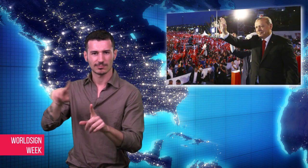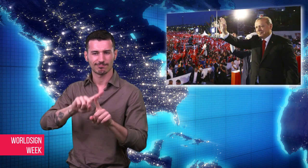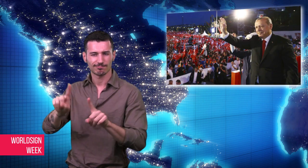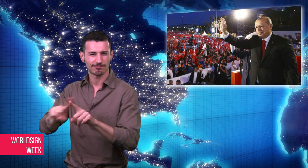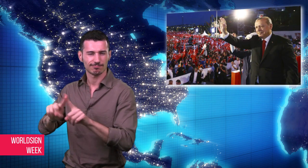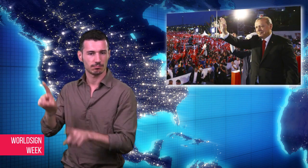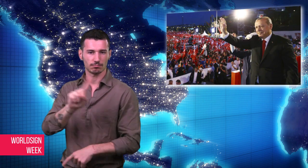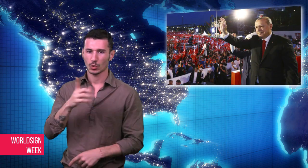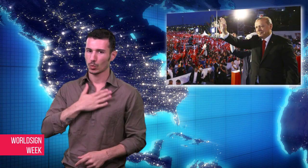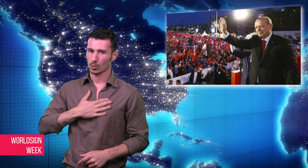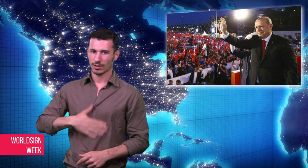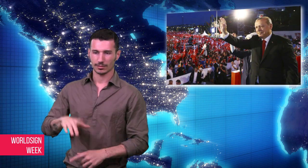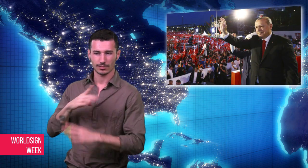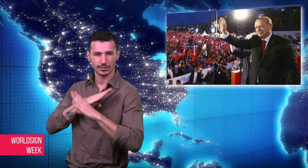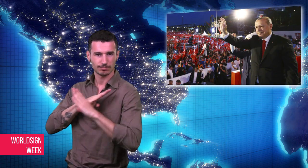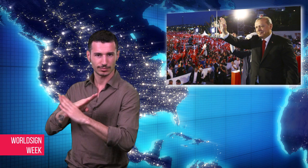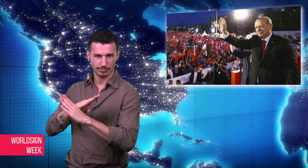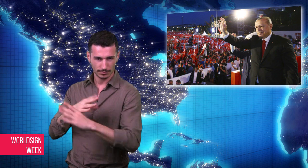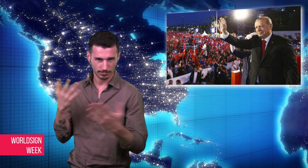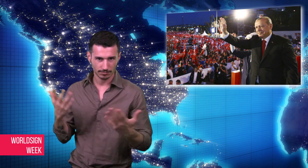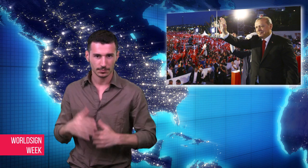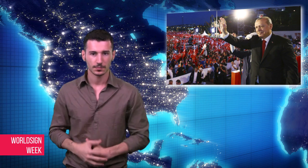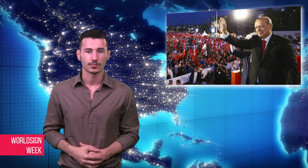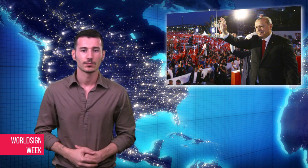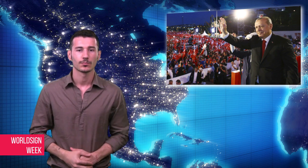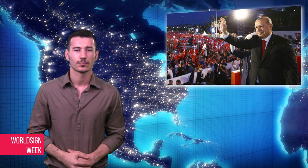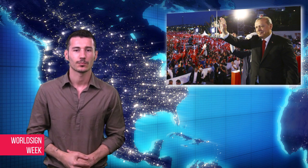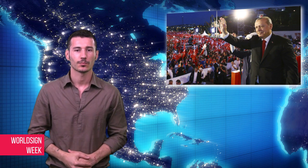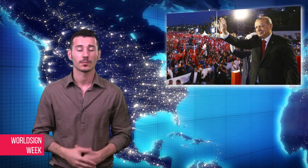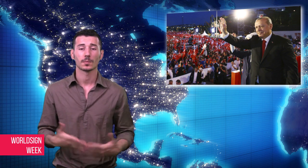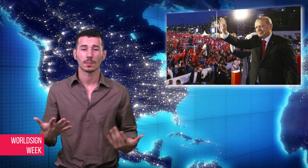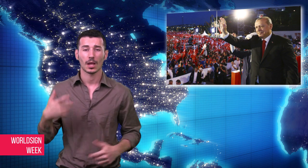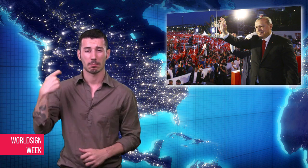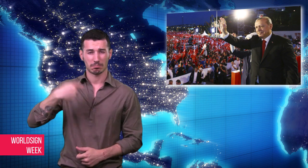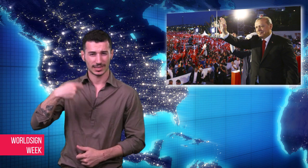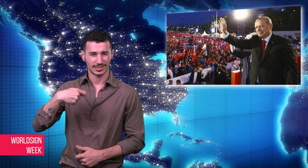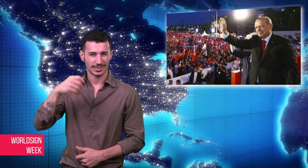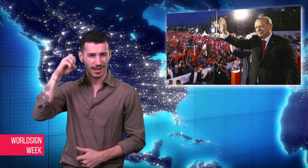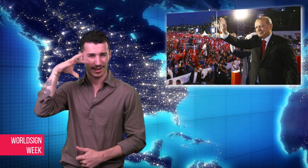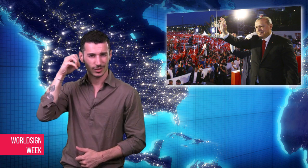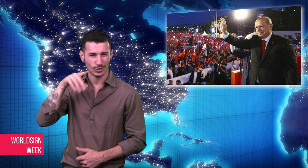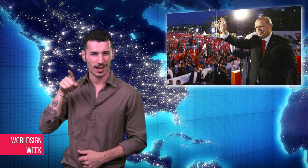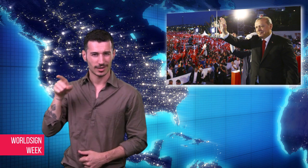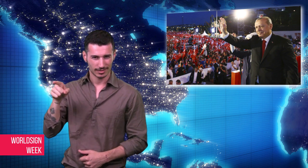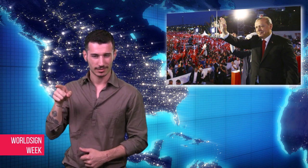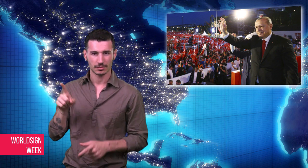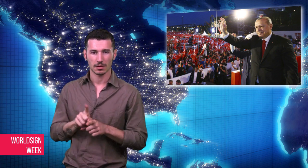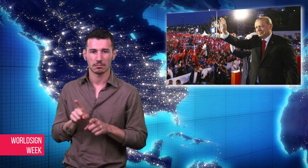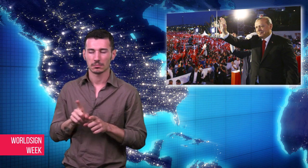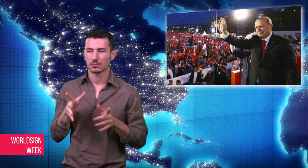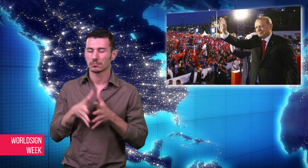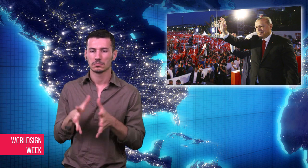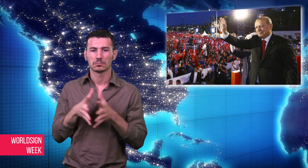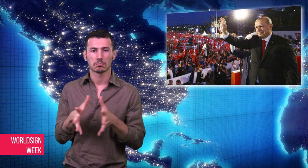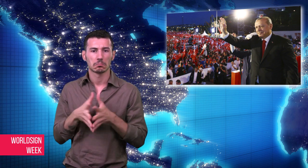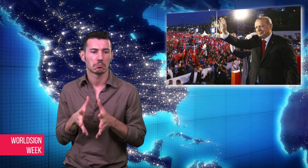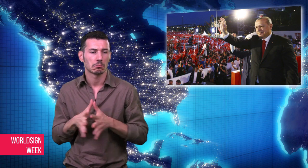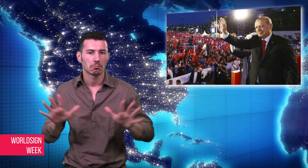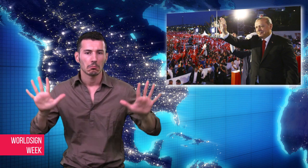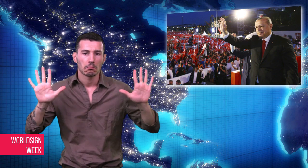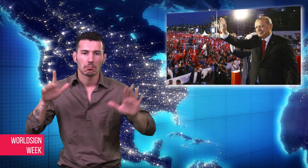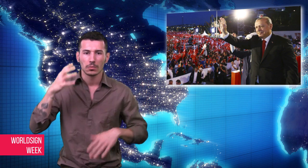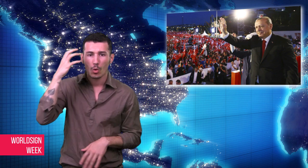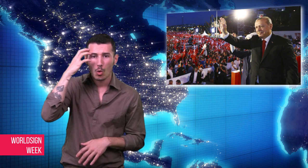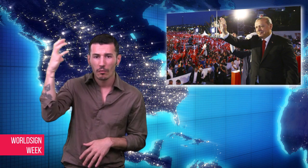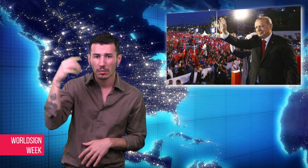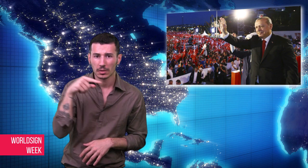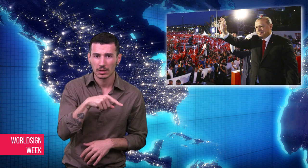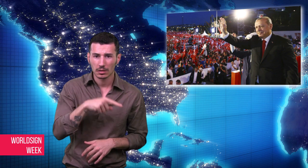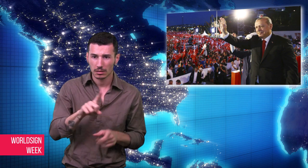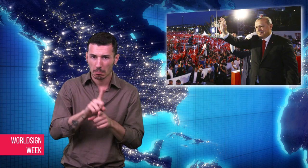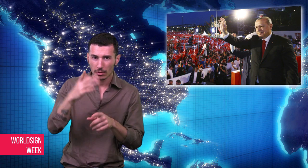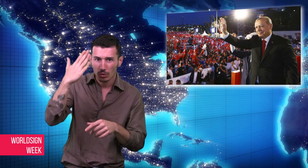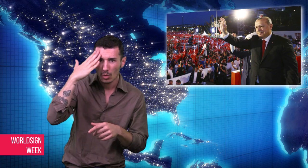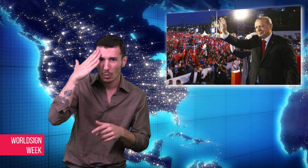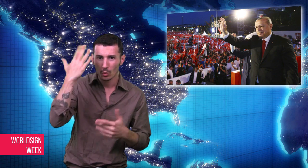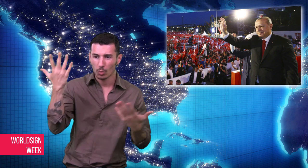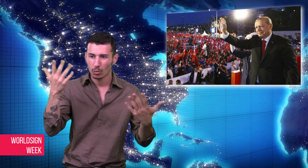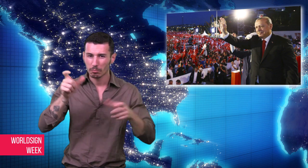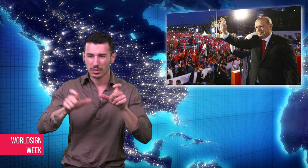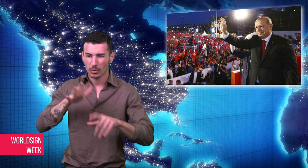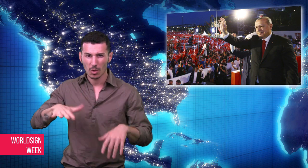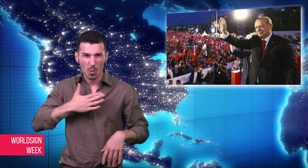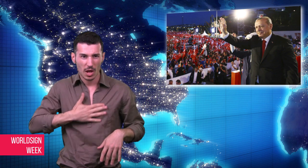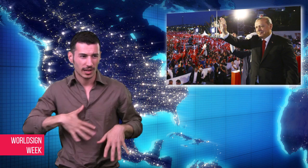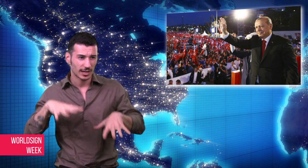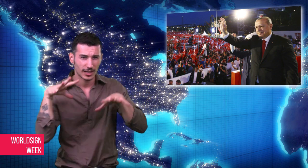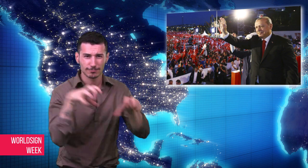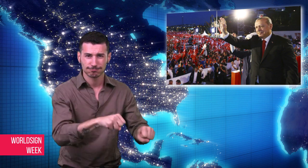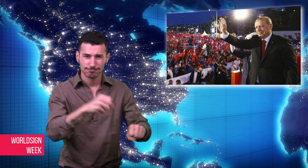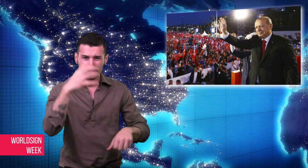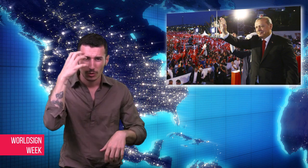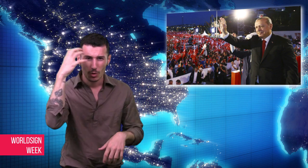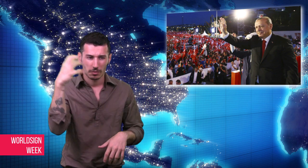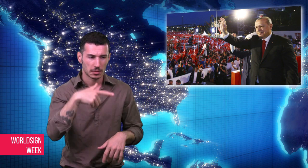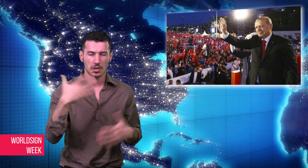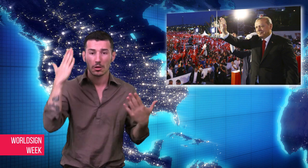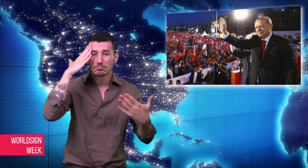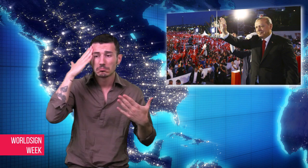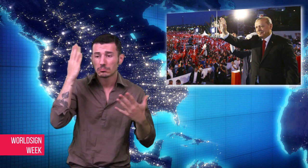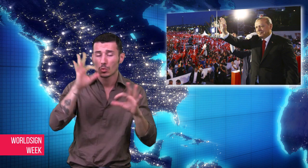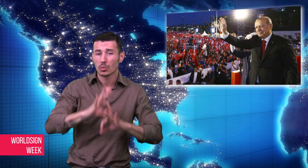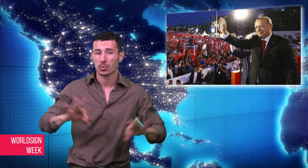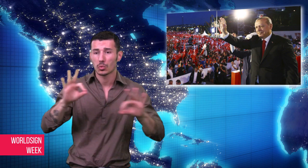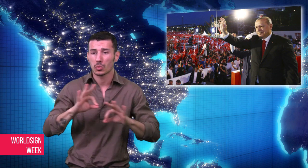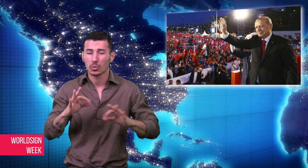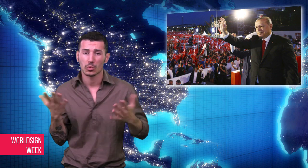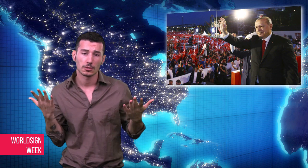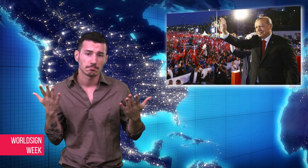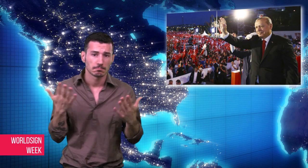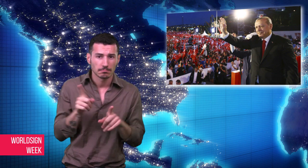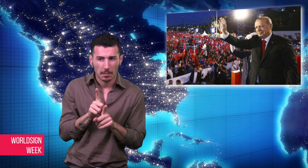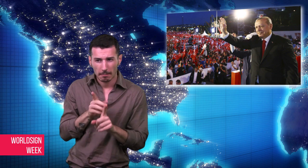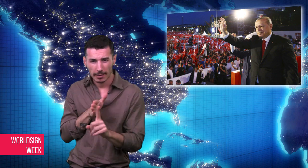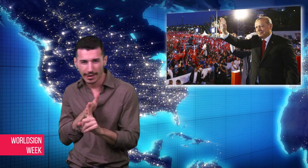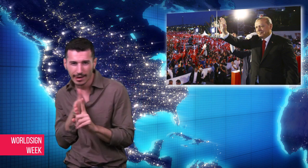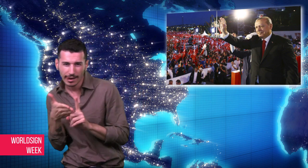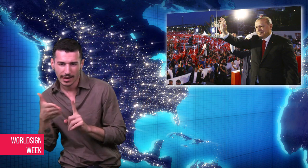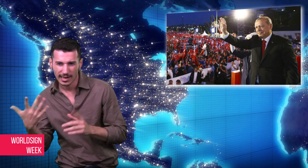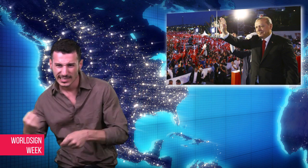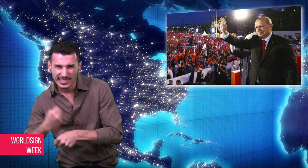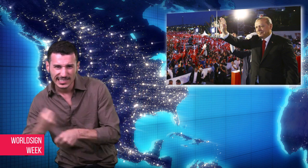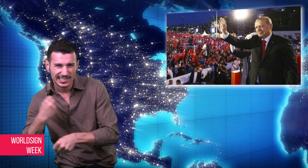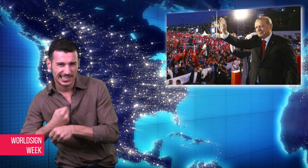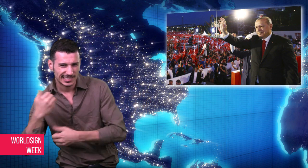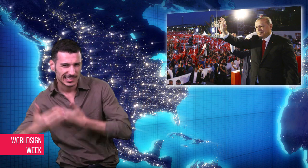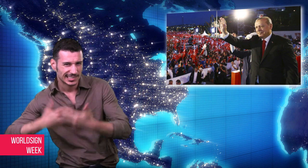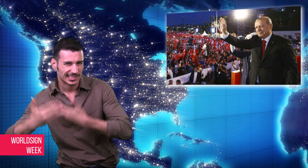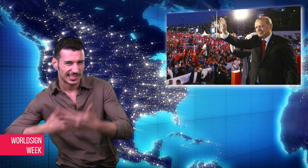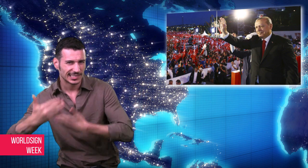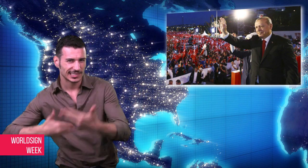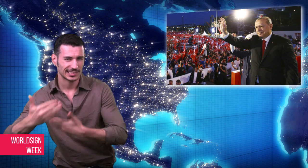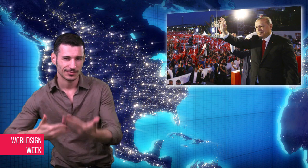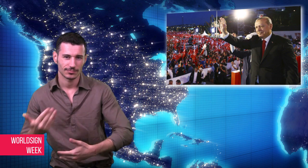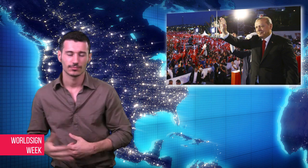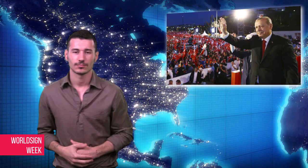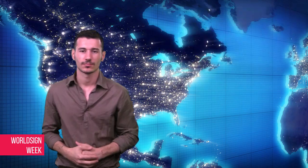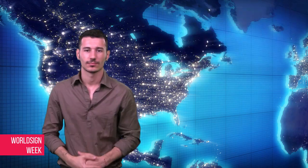it happen to their advantage.